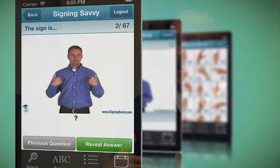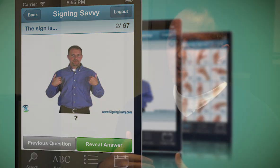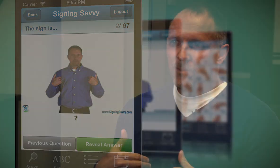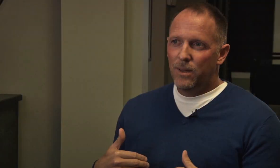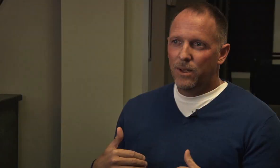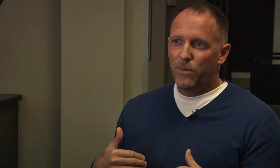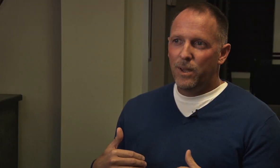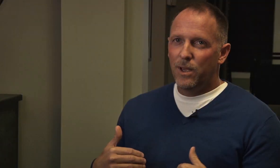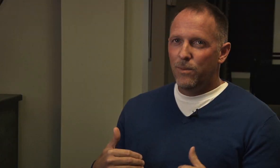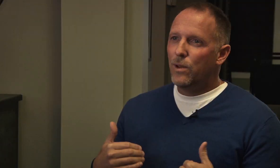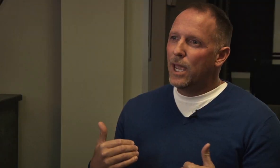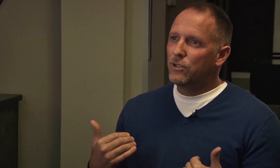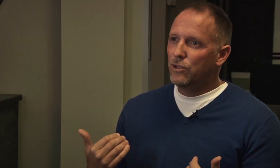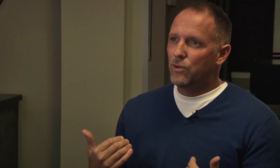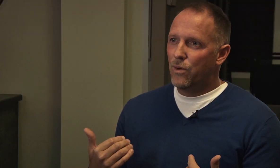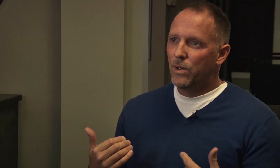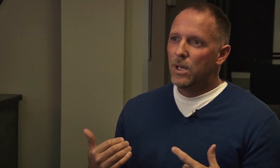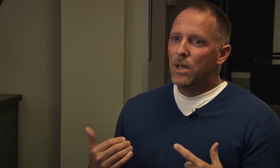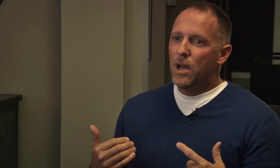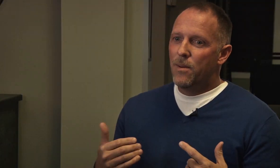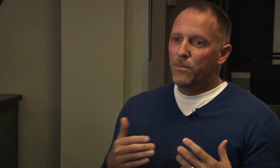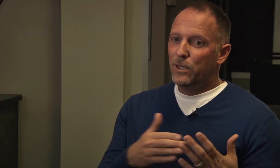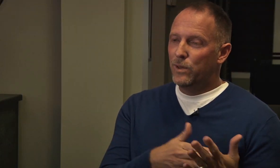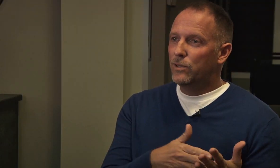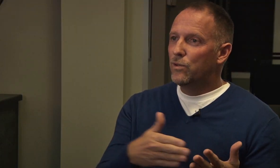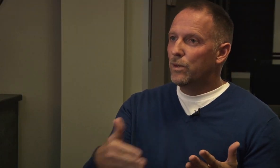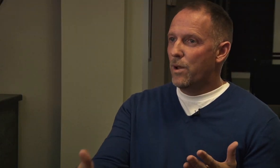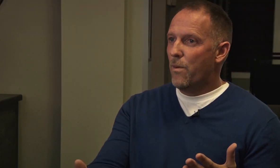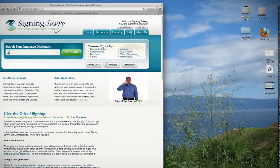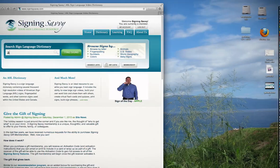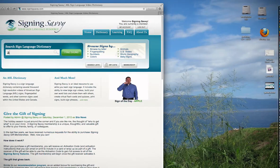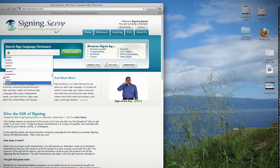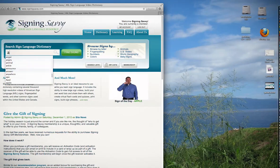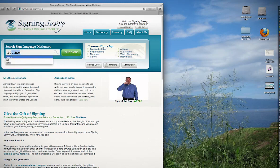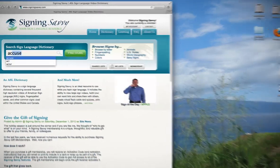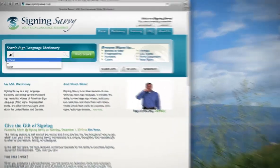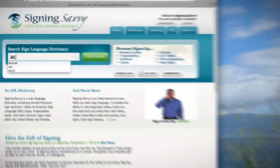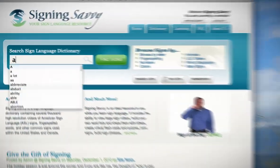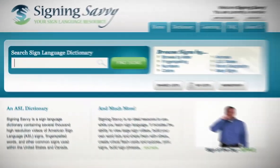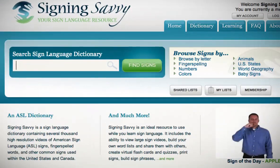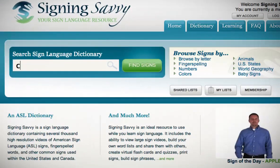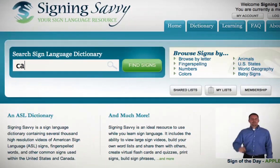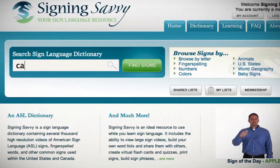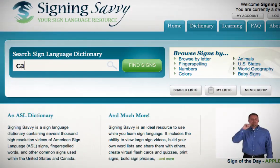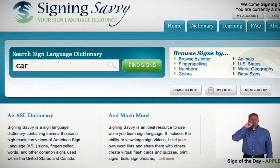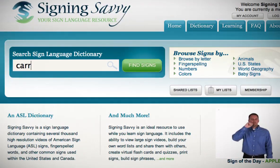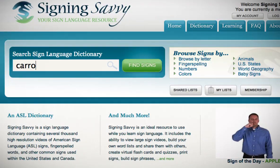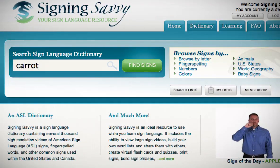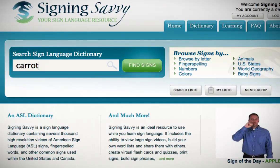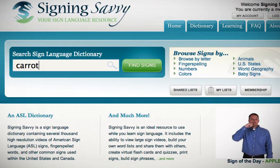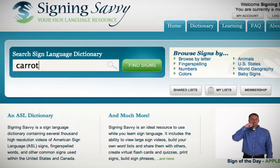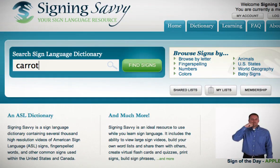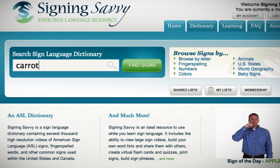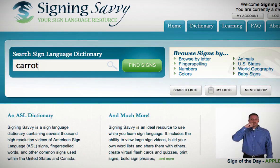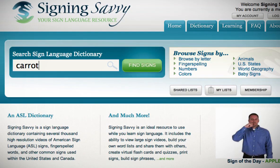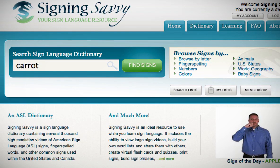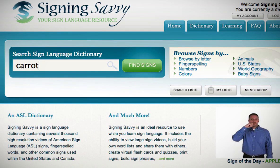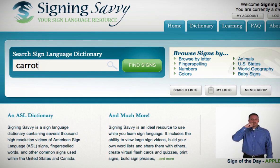I wanted something that could be a communication tool between school and home. A teacher can take the printing feature option